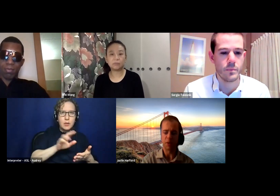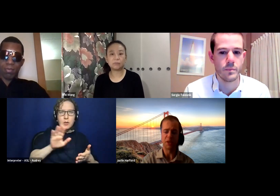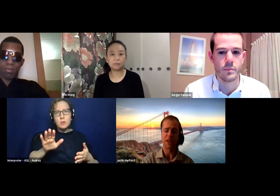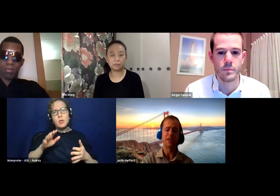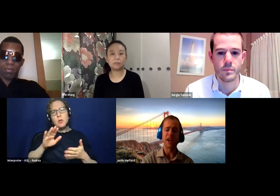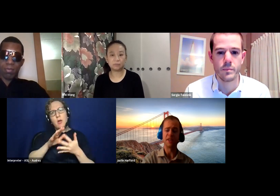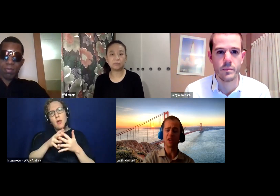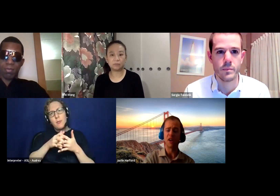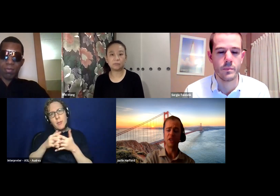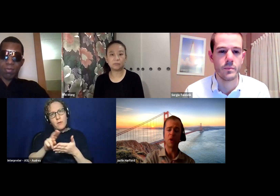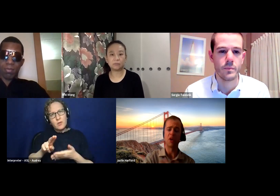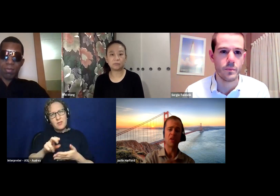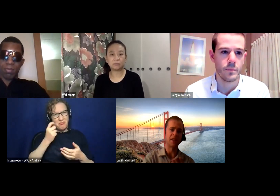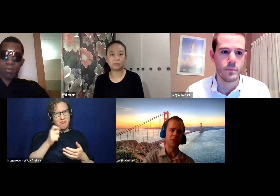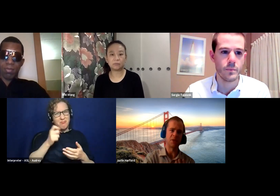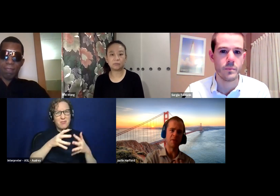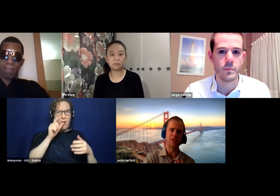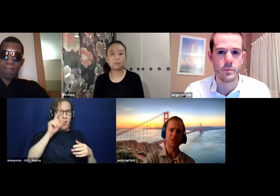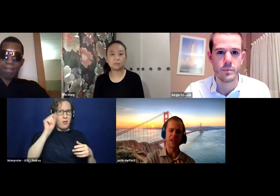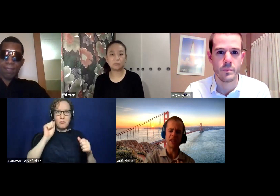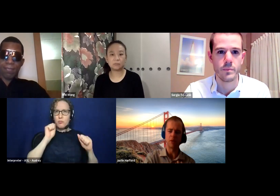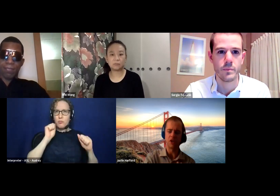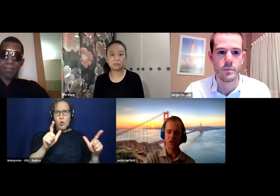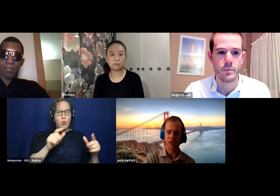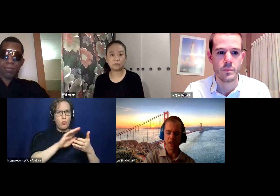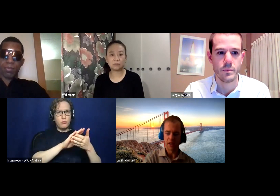which is Gallaudet is a college where all classes are given in sign language